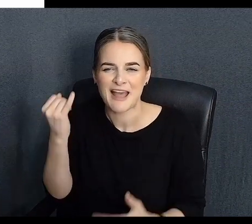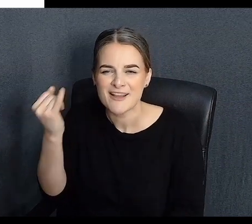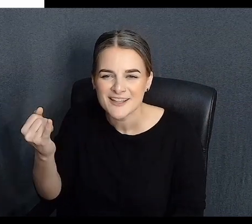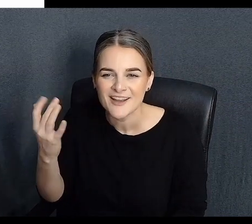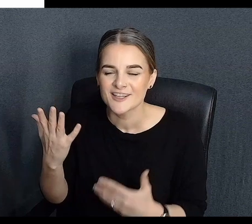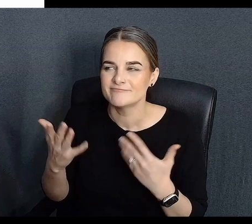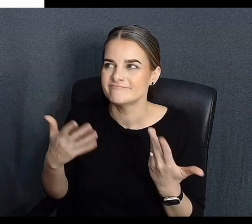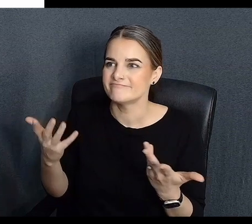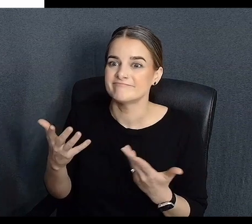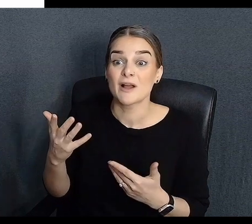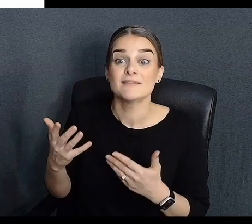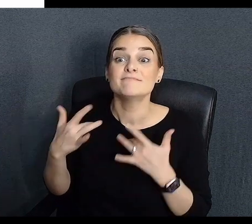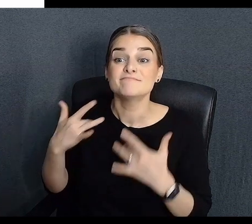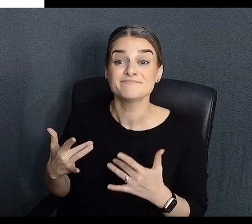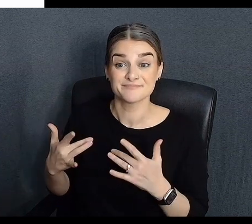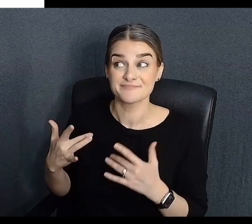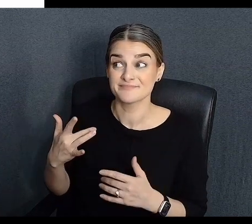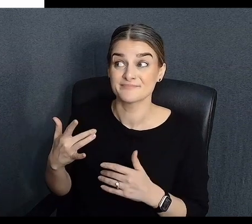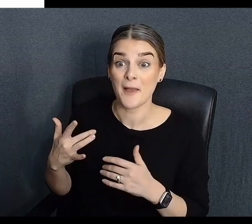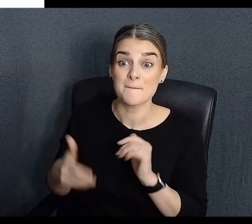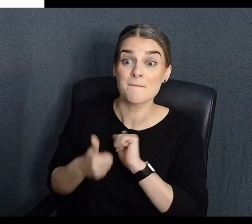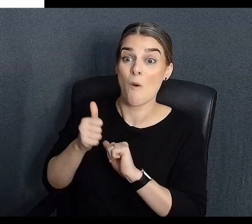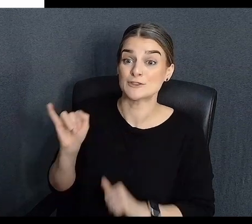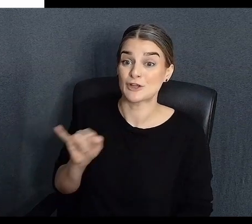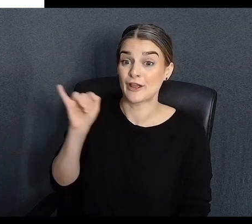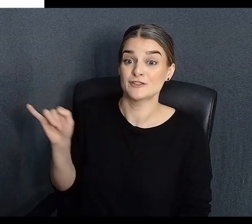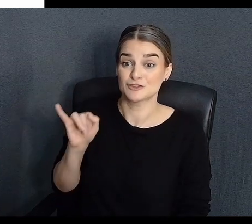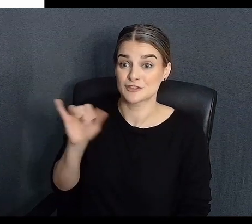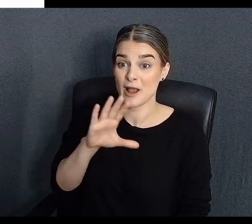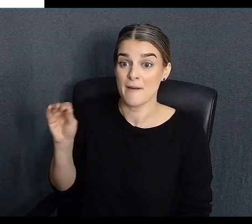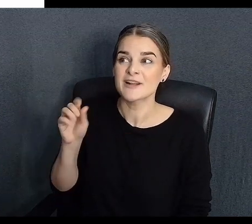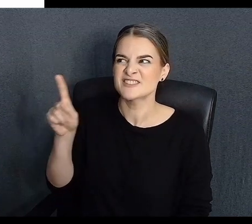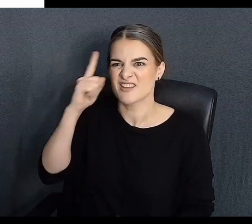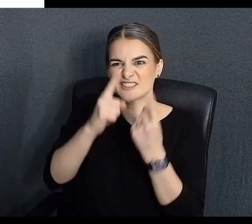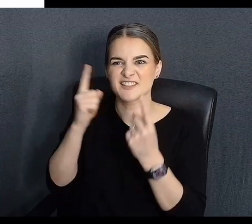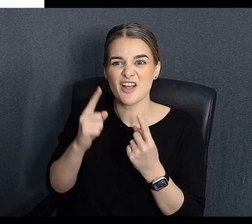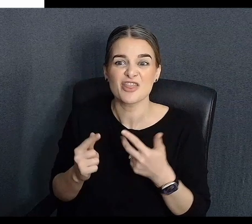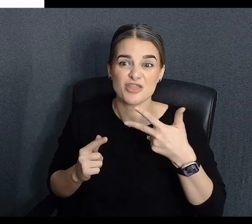require about three options were considered, or actually trialed.